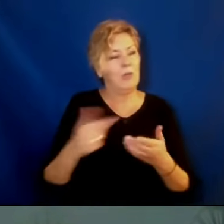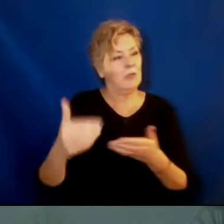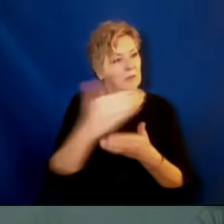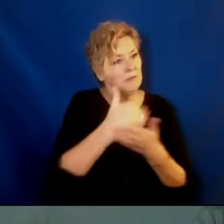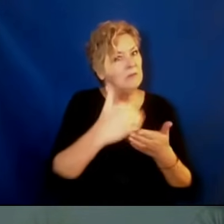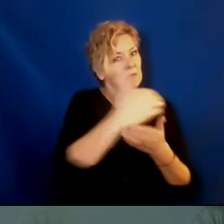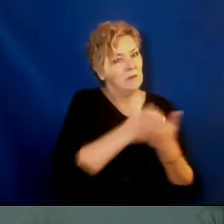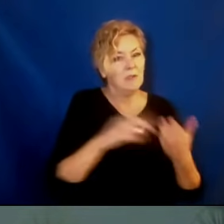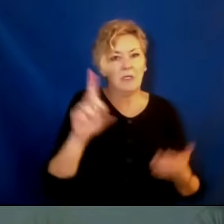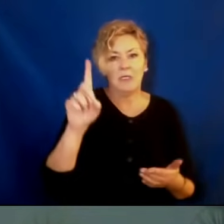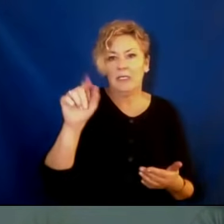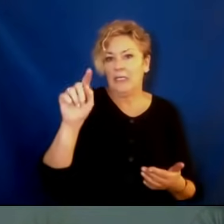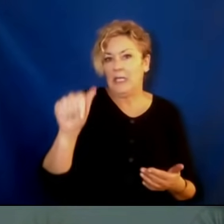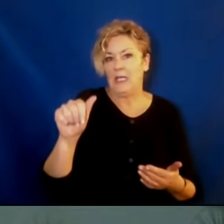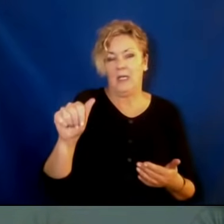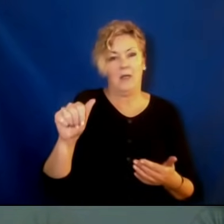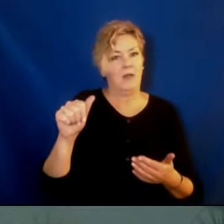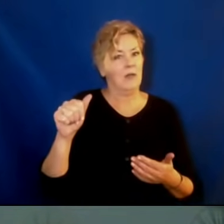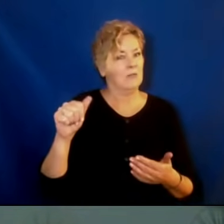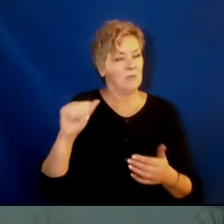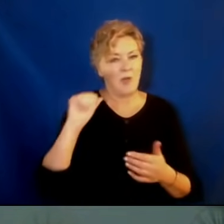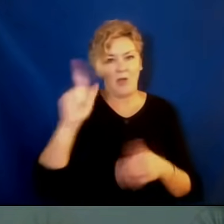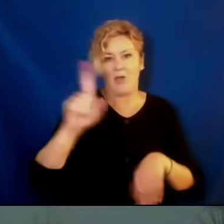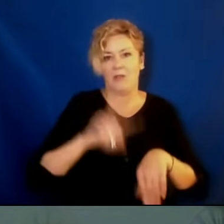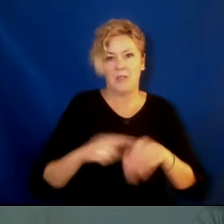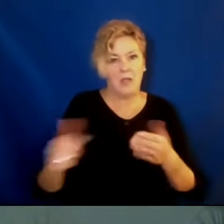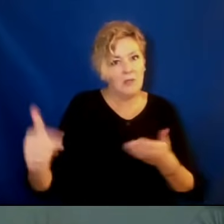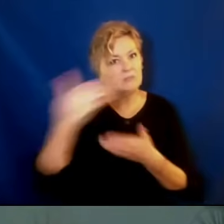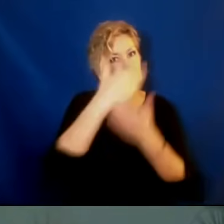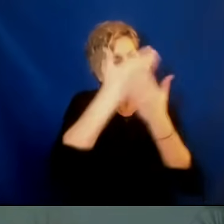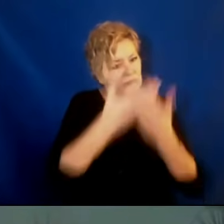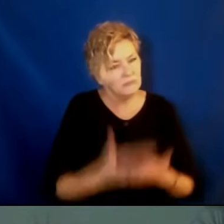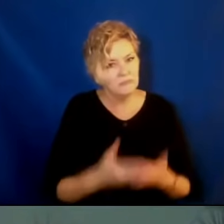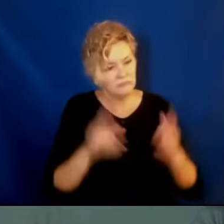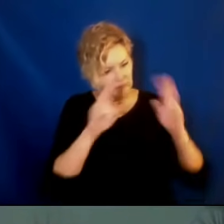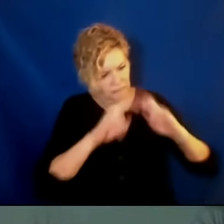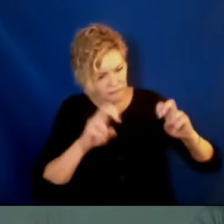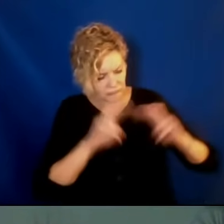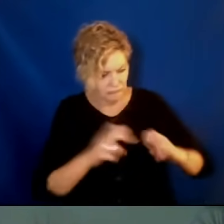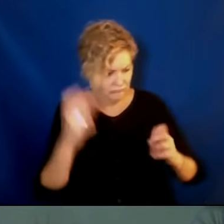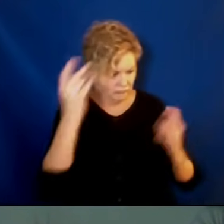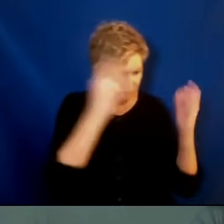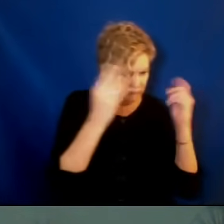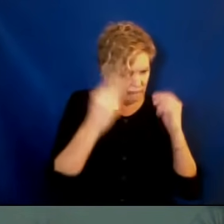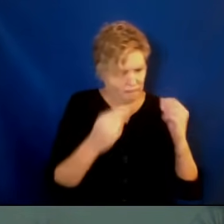One of the things we do in British Columbia , and of course, throughout the world is